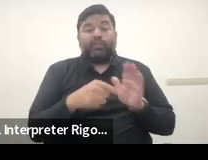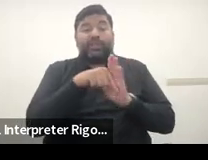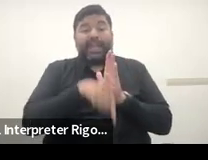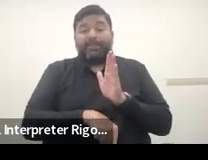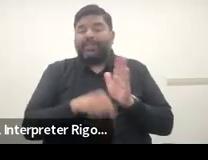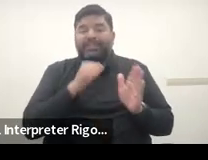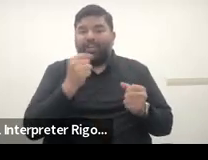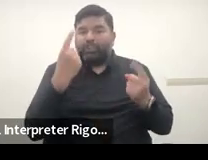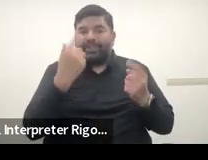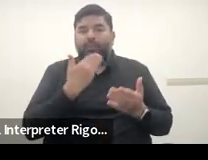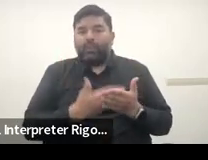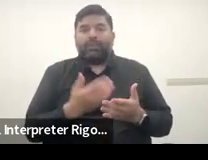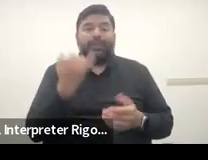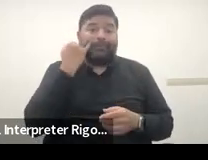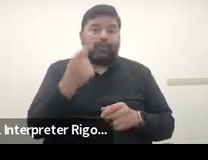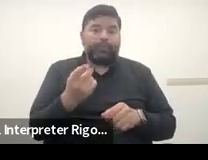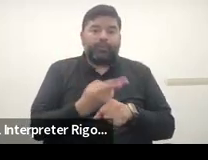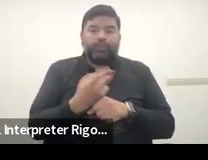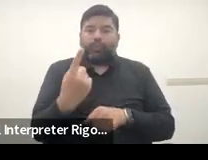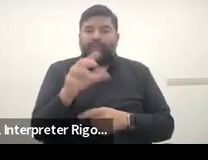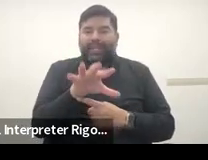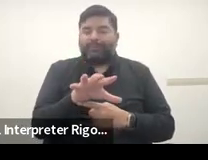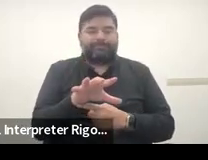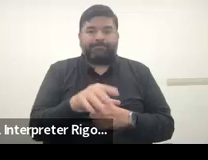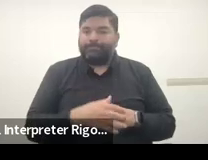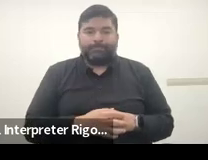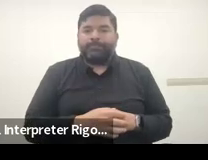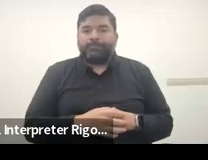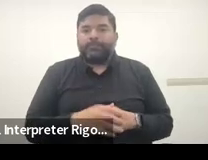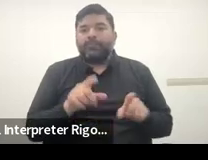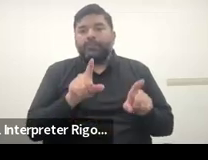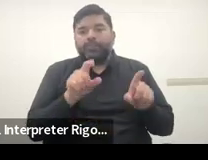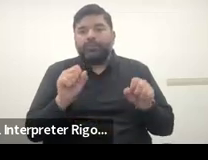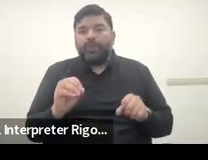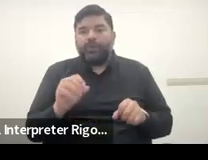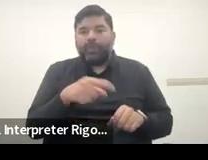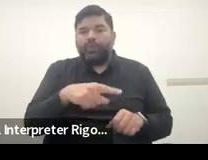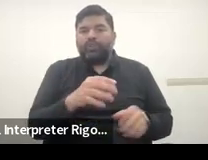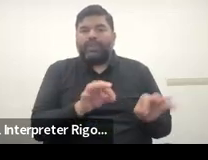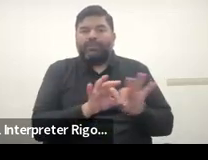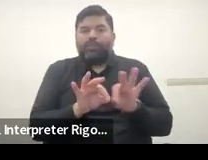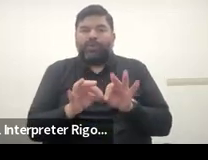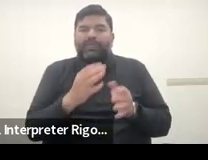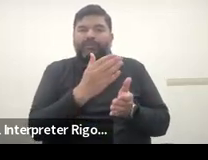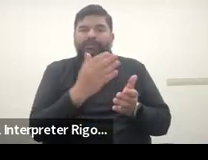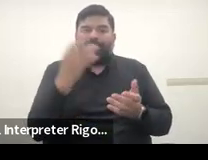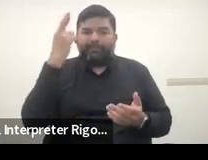one camera and so yeah these are important factors that are just gunna to be really difficult